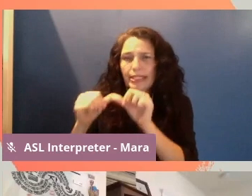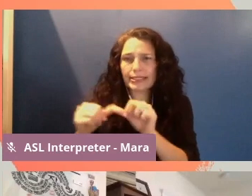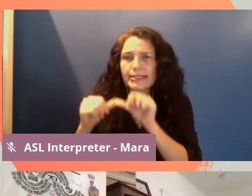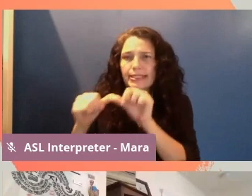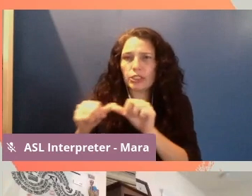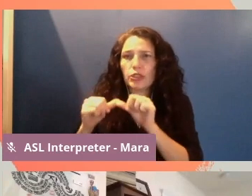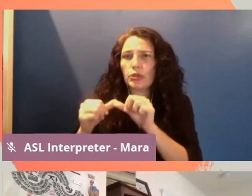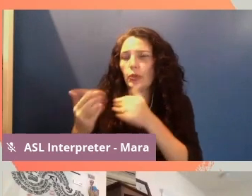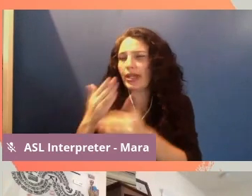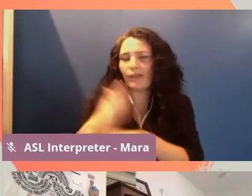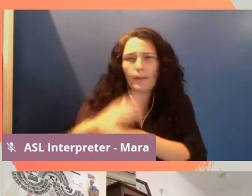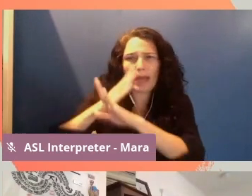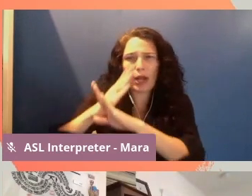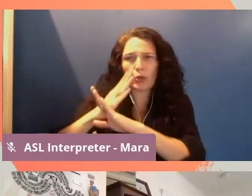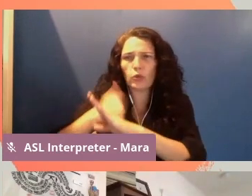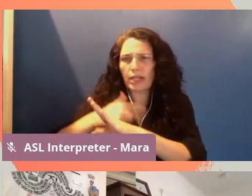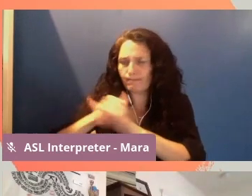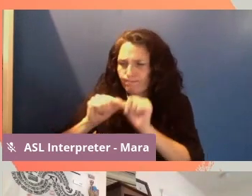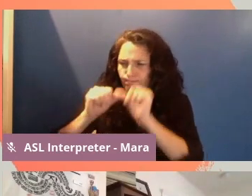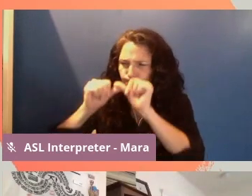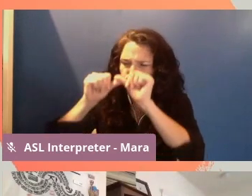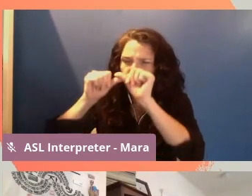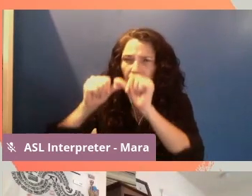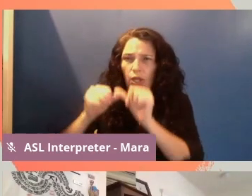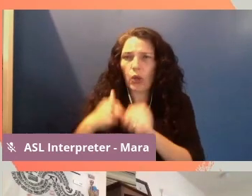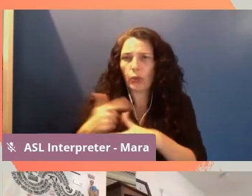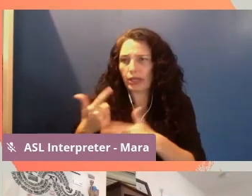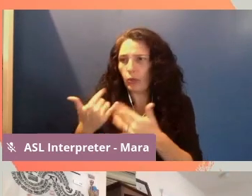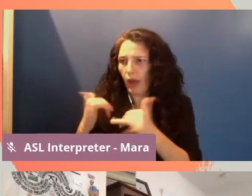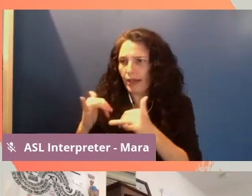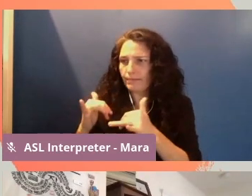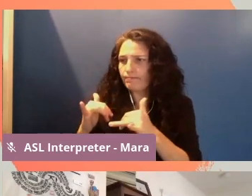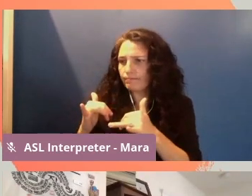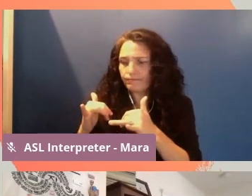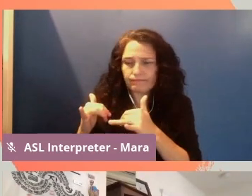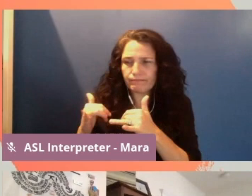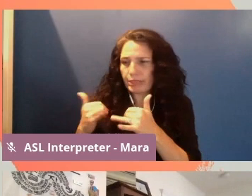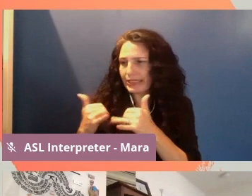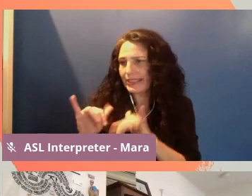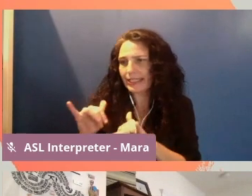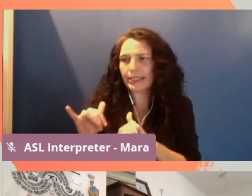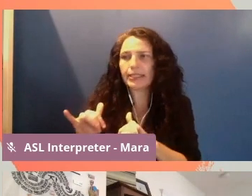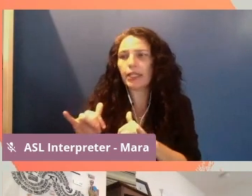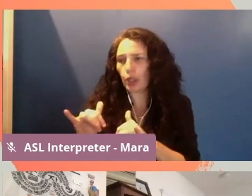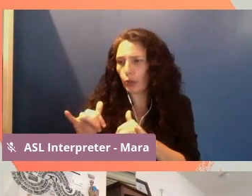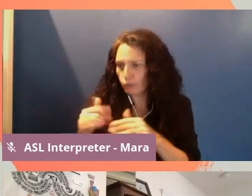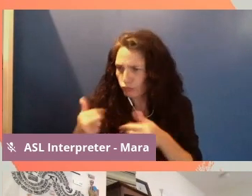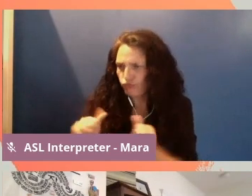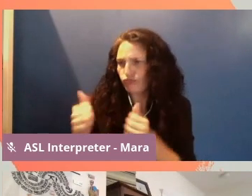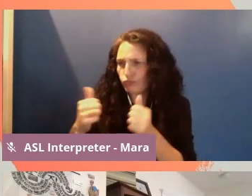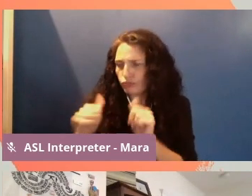we step on toes too, right? And so there is something interesting about,